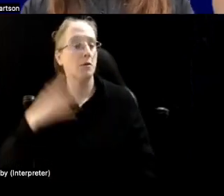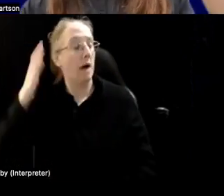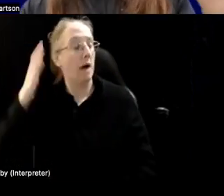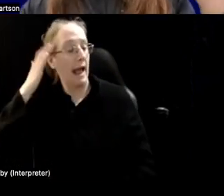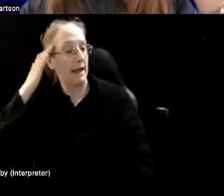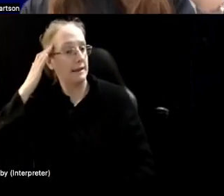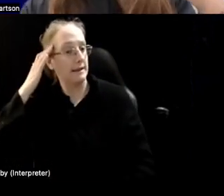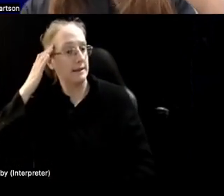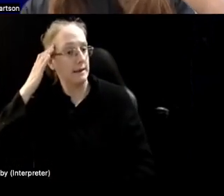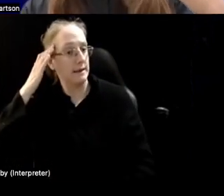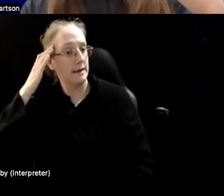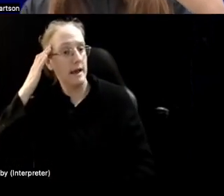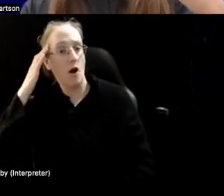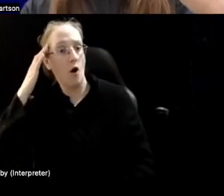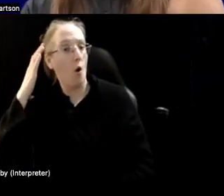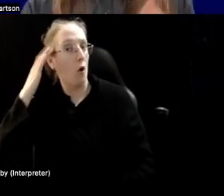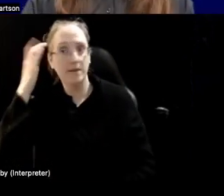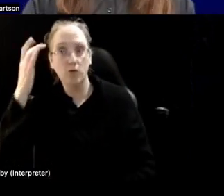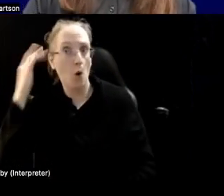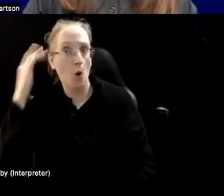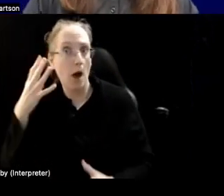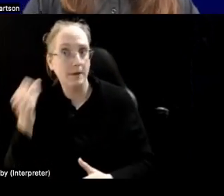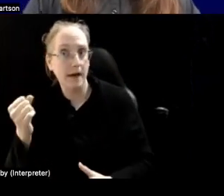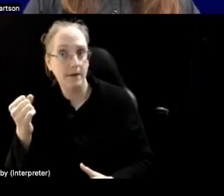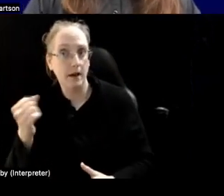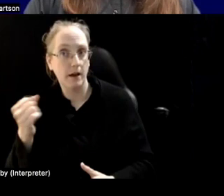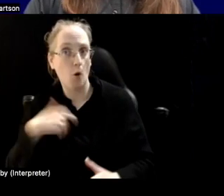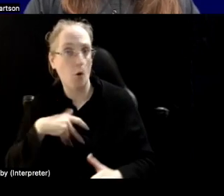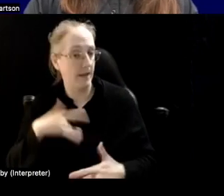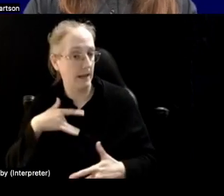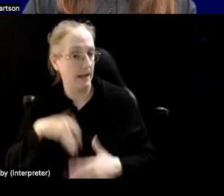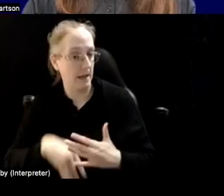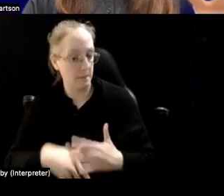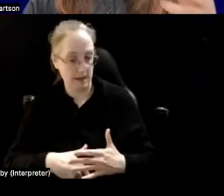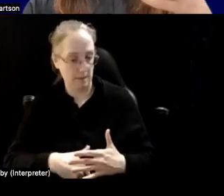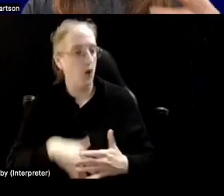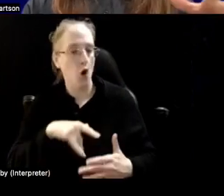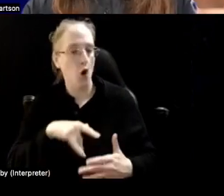not this thought that I was having or not this feeling in my tummy, they're not responding to